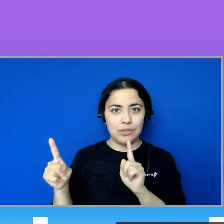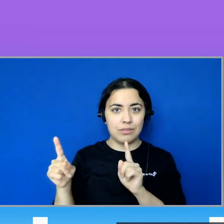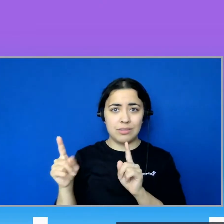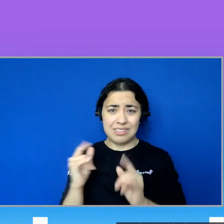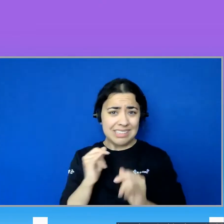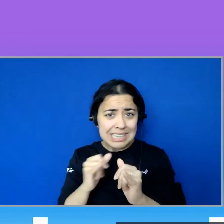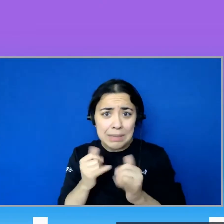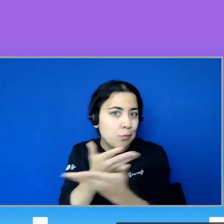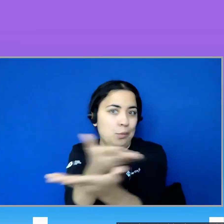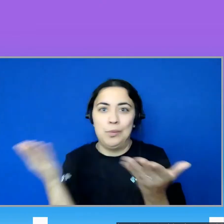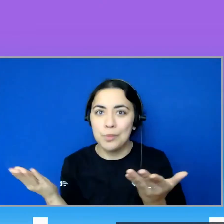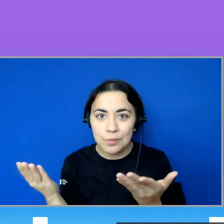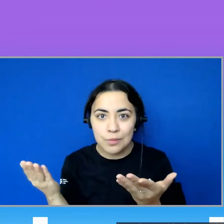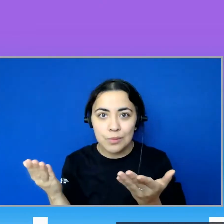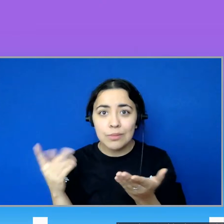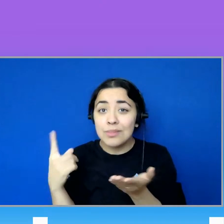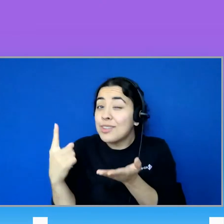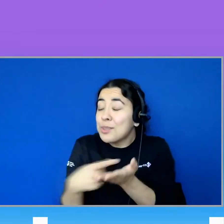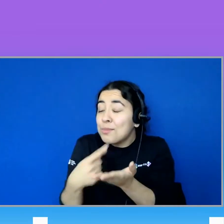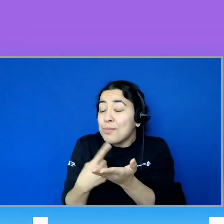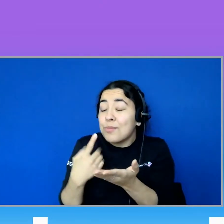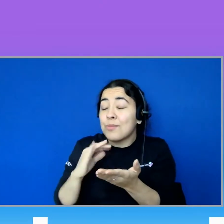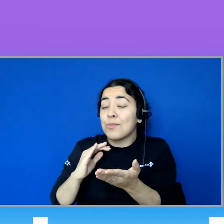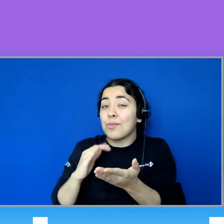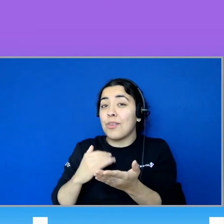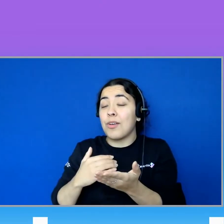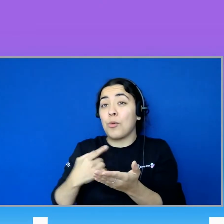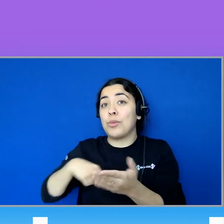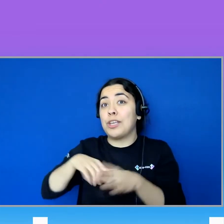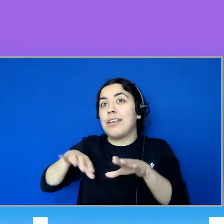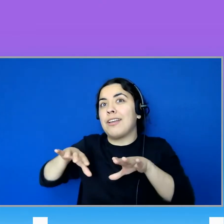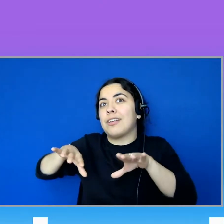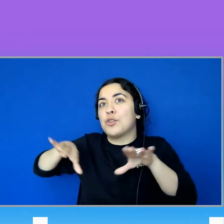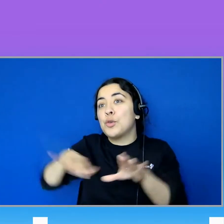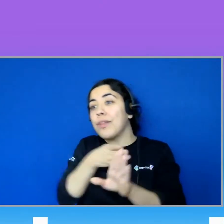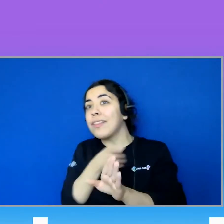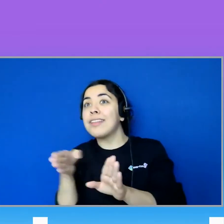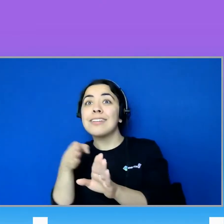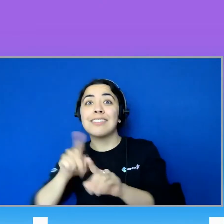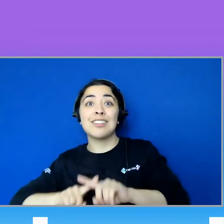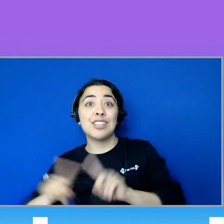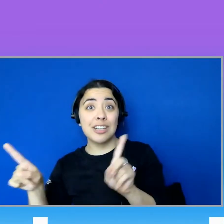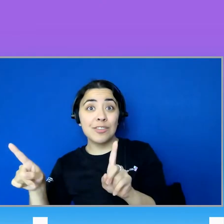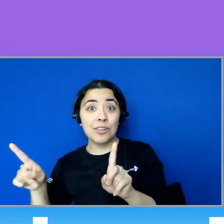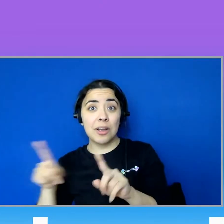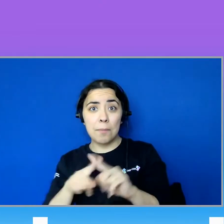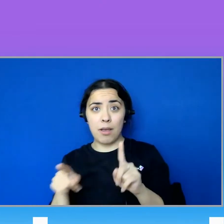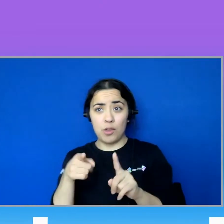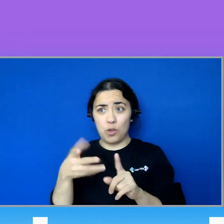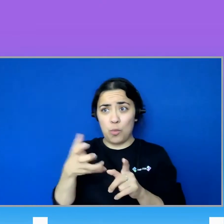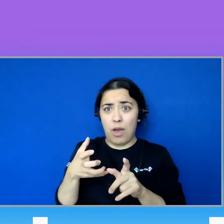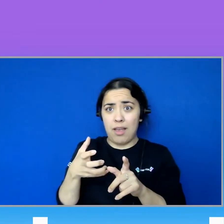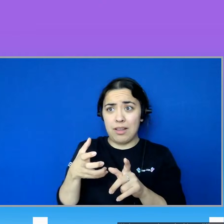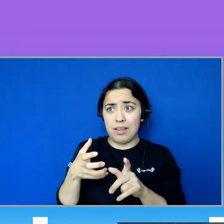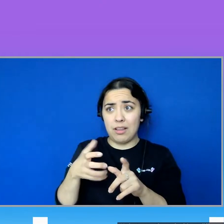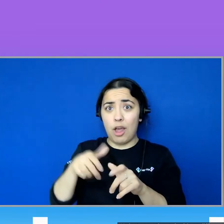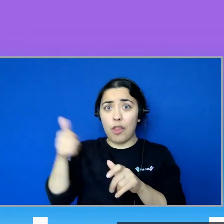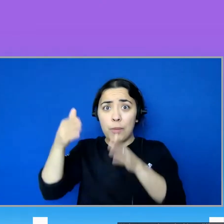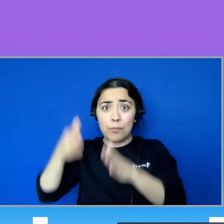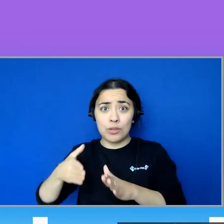than you are. We just sometimes do things differently. And is this how you would like to be